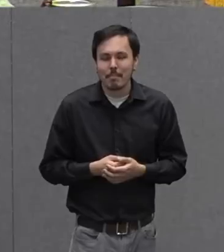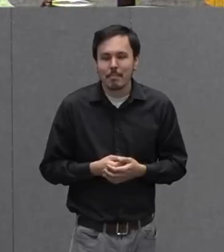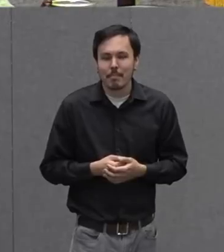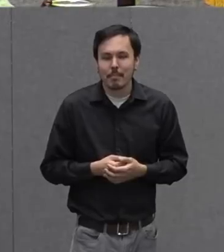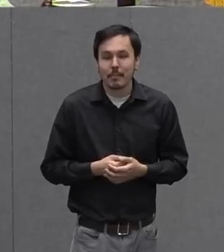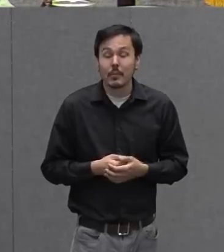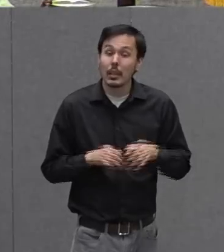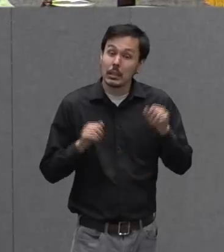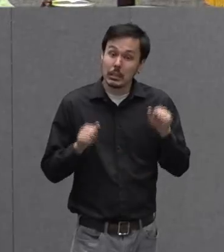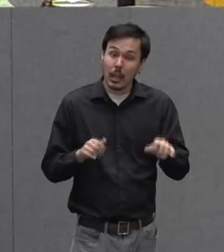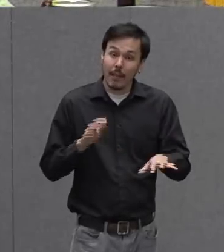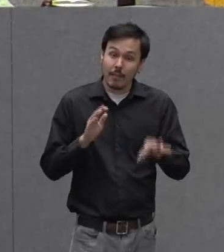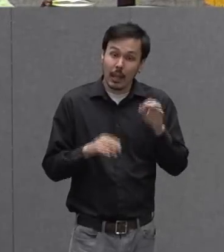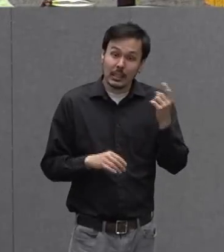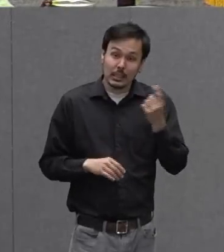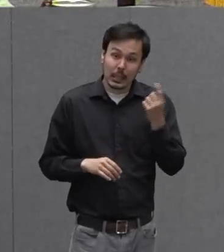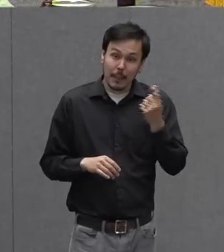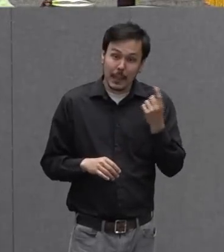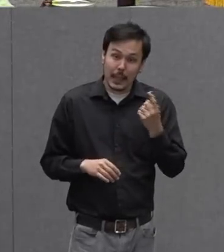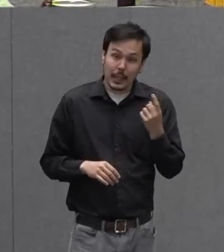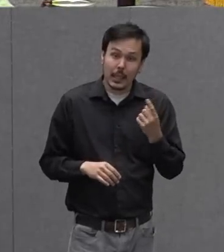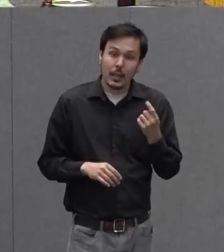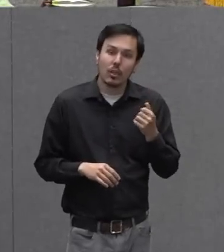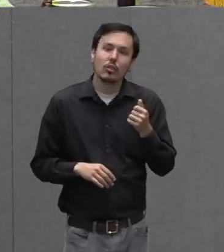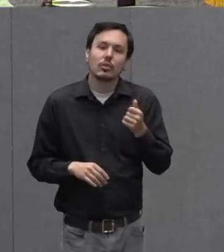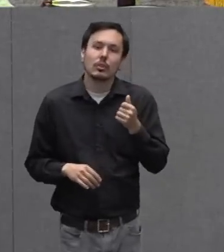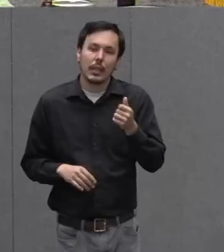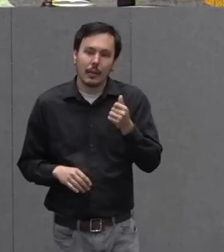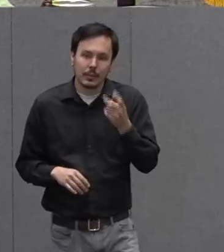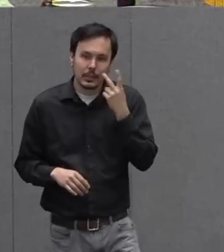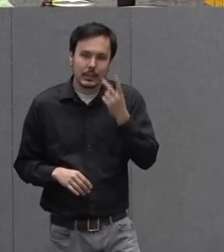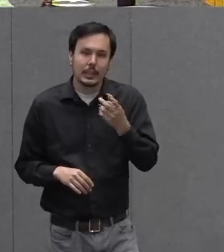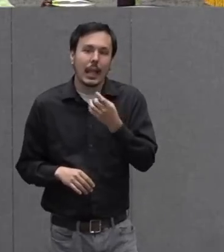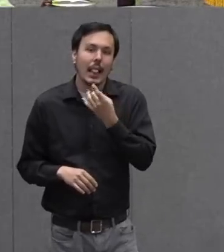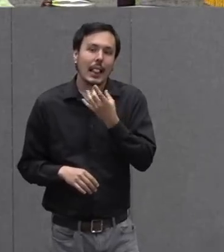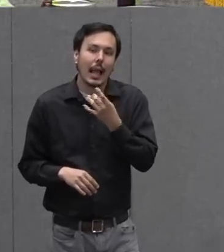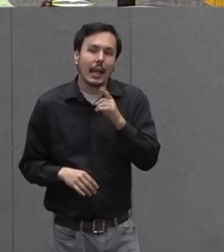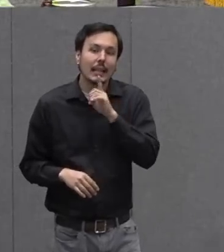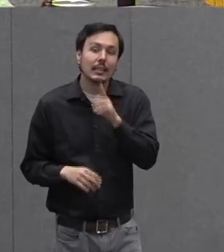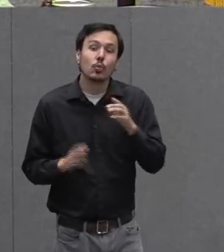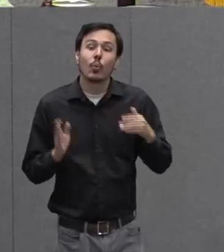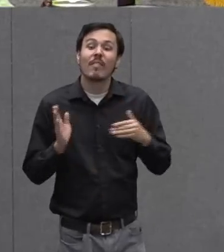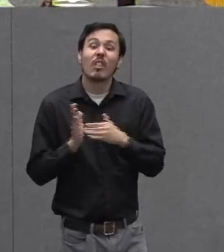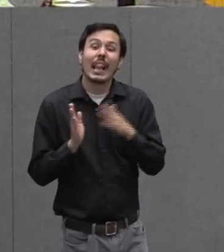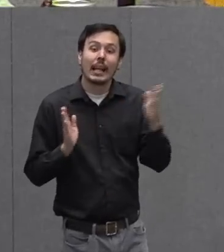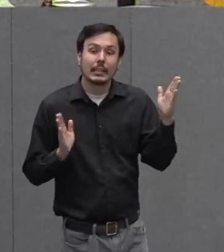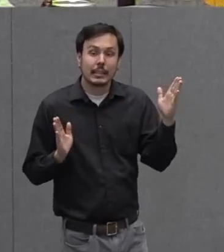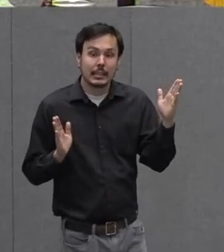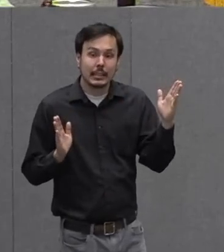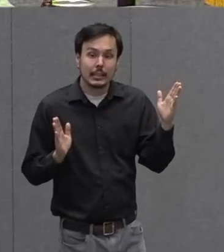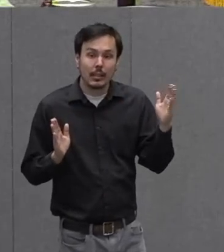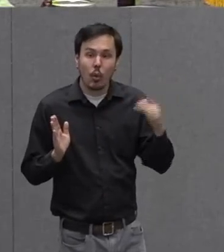Can you find something where you are, where light is reflecting, bouncing off,